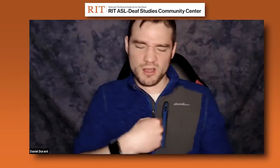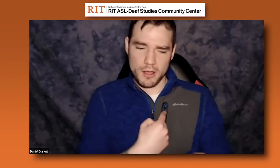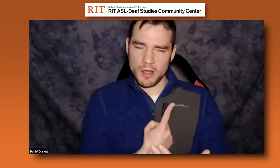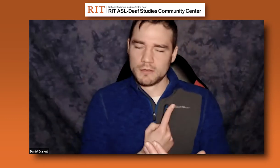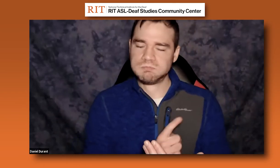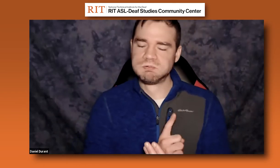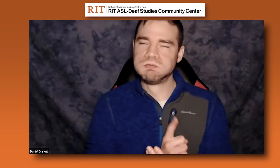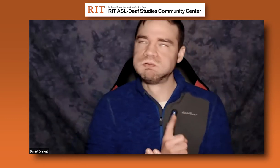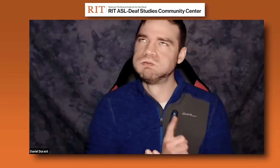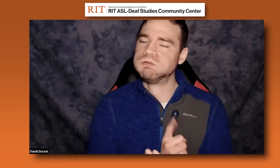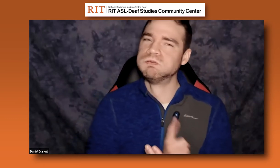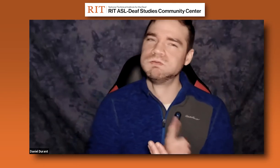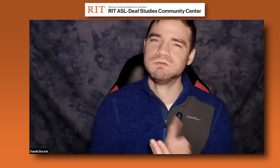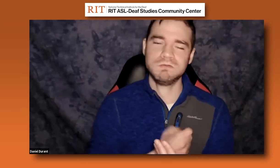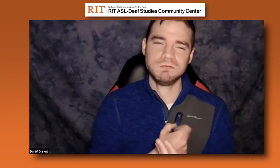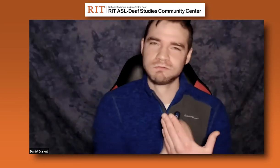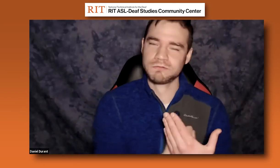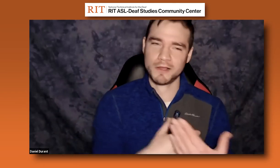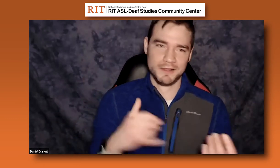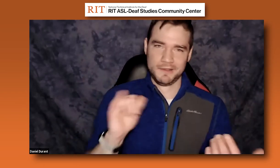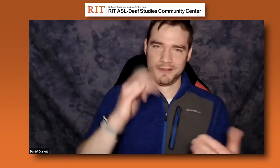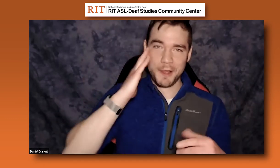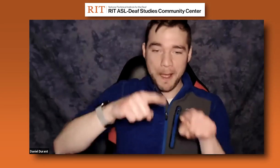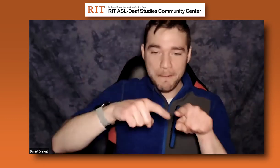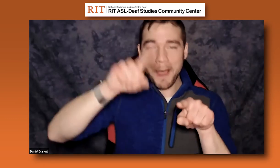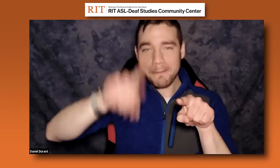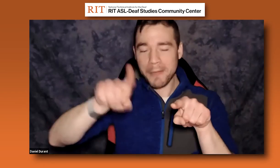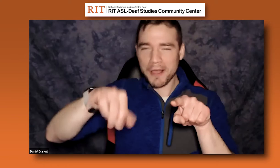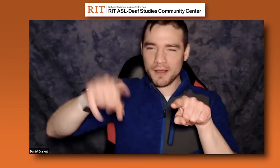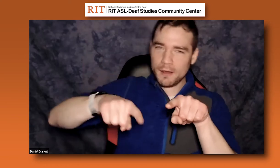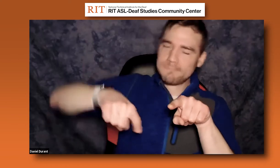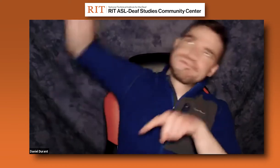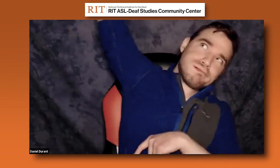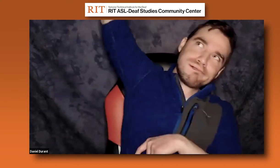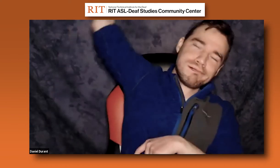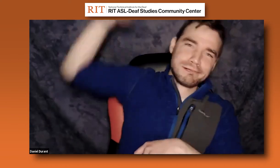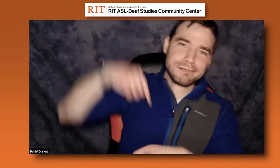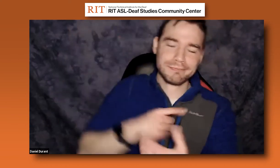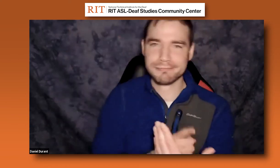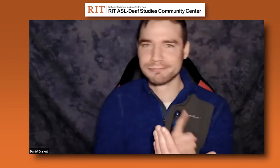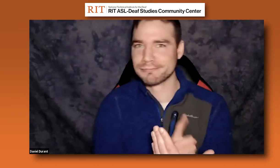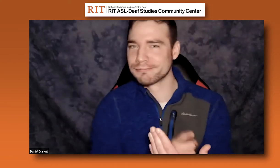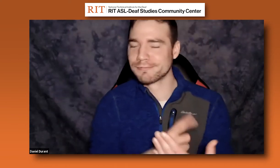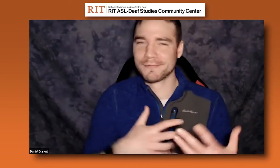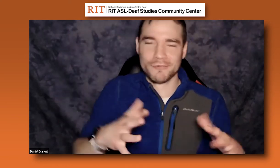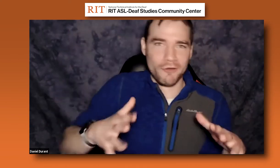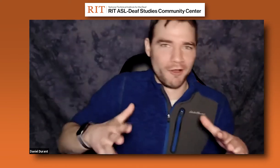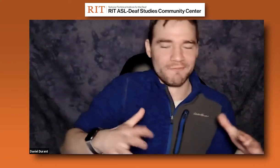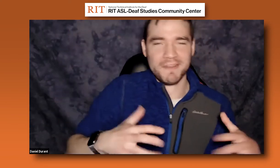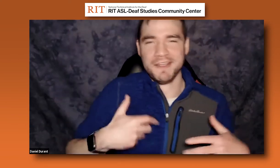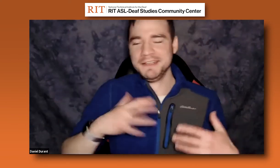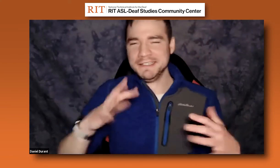So my heart was pounding out of my chest. If there was an EKG machine hooked up